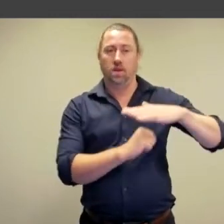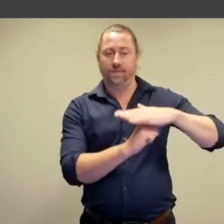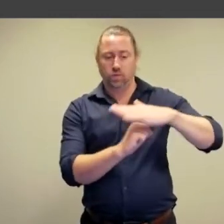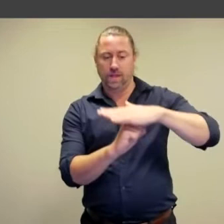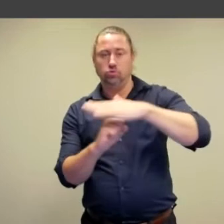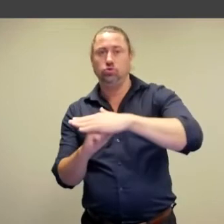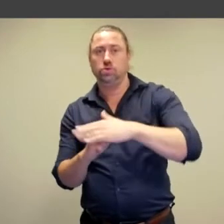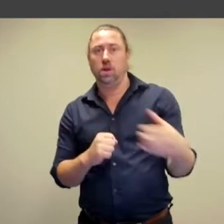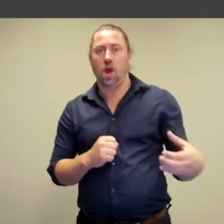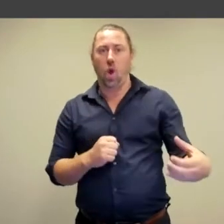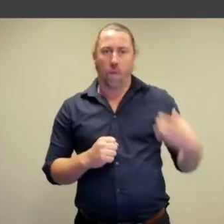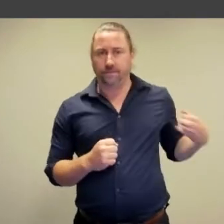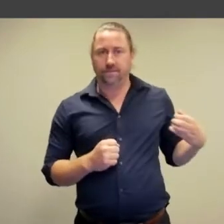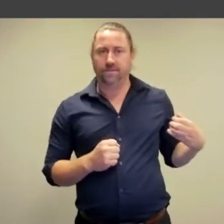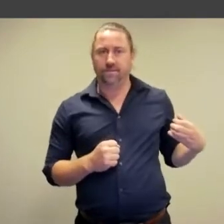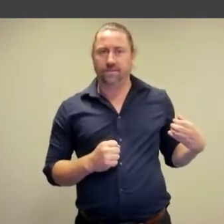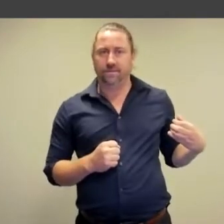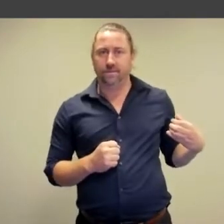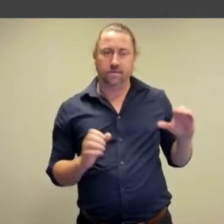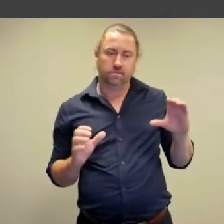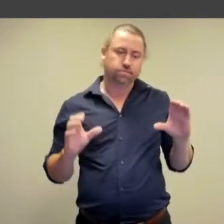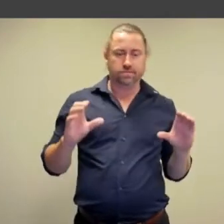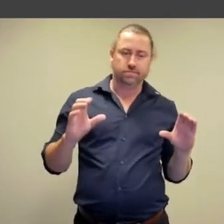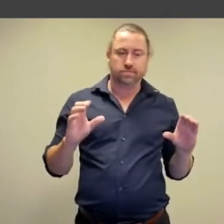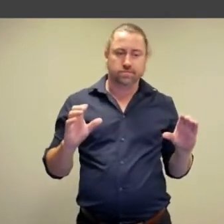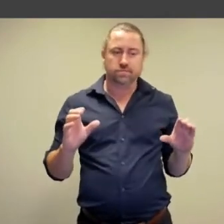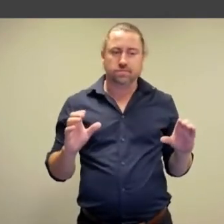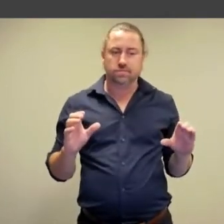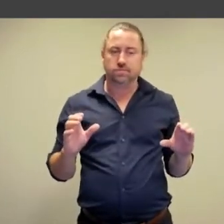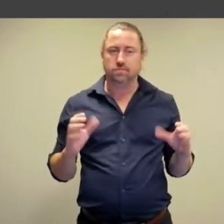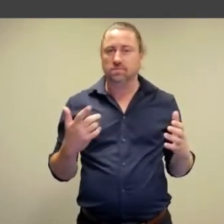from that section of the building,